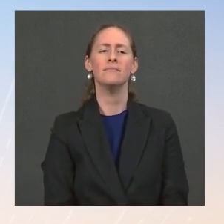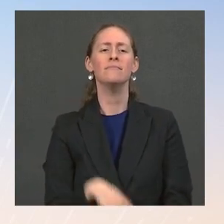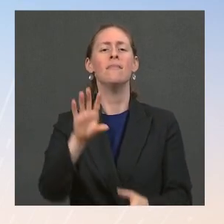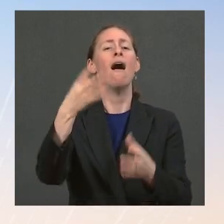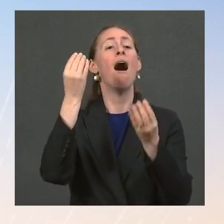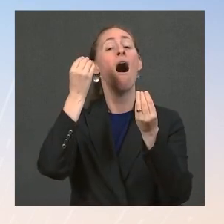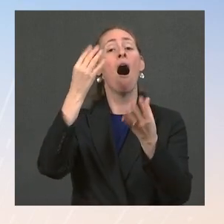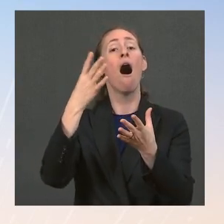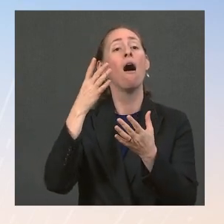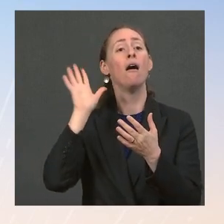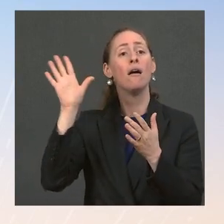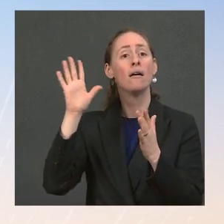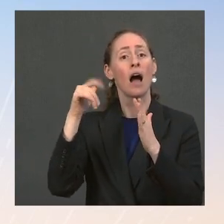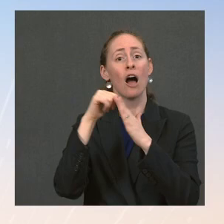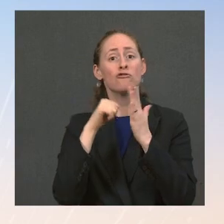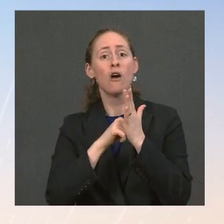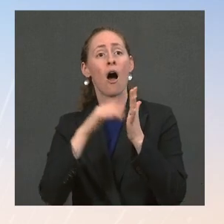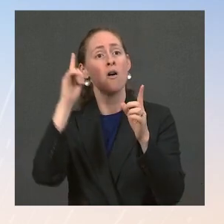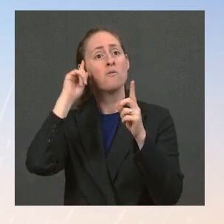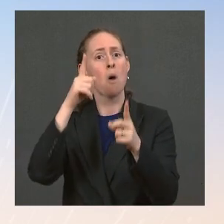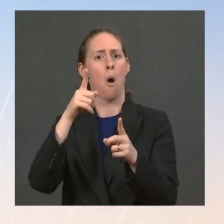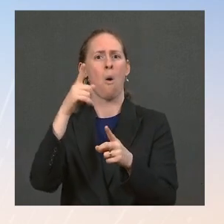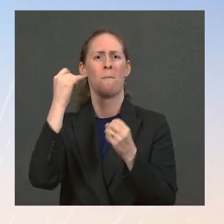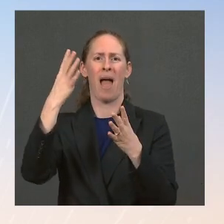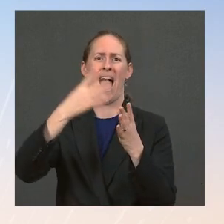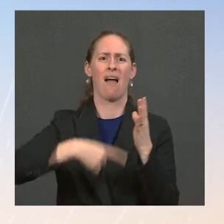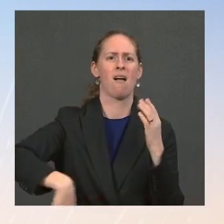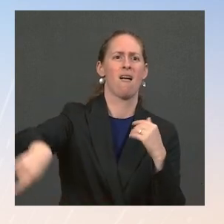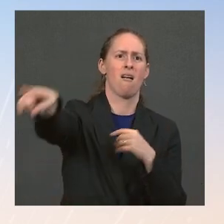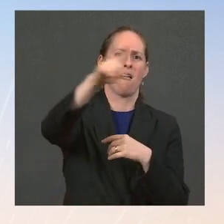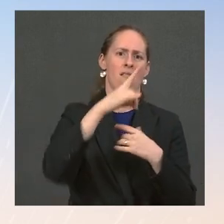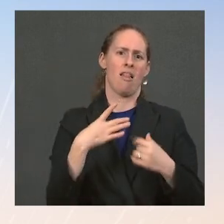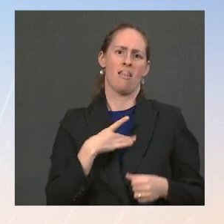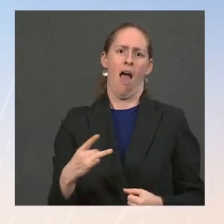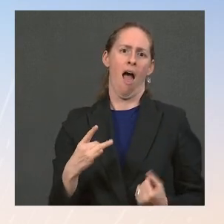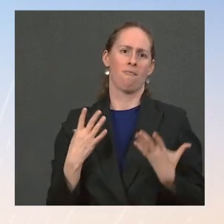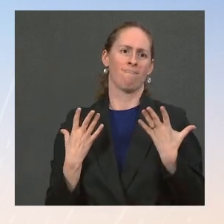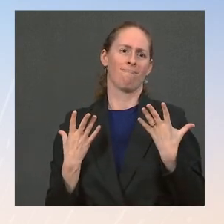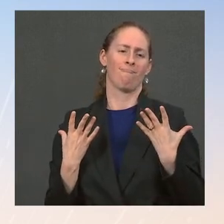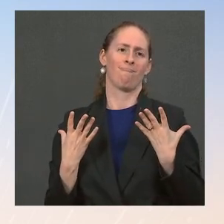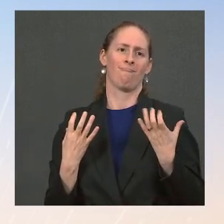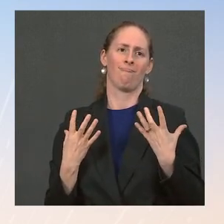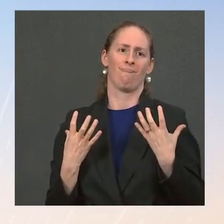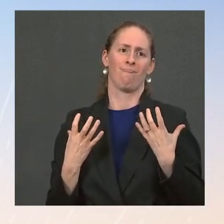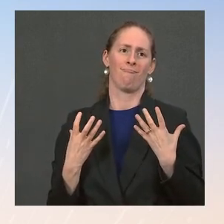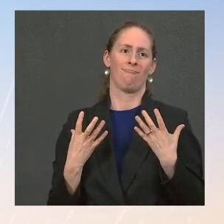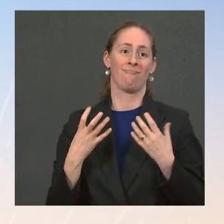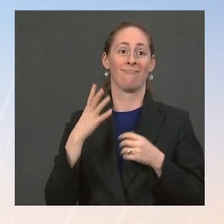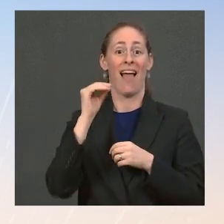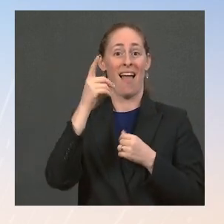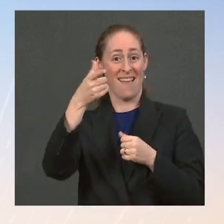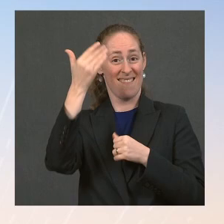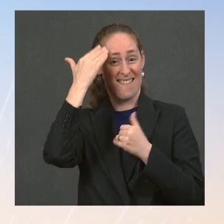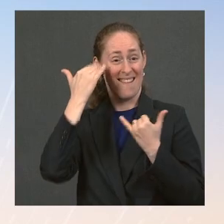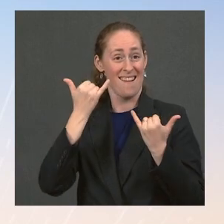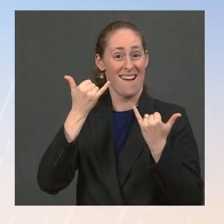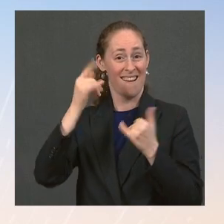that's probably the reason why former Governor McAuliffe is also running on that agenda -- whether it is reducing costs for the American people